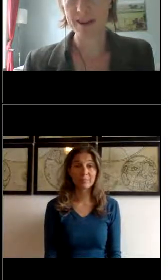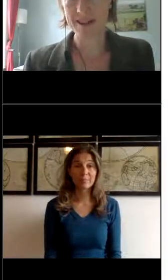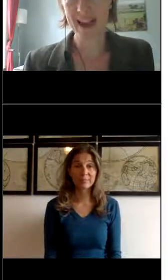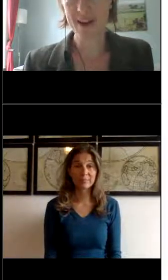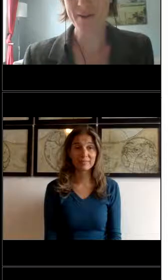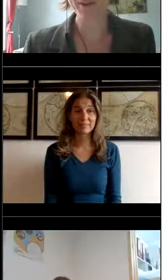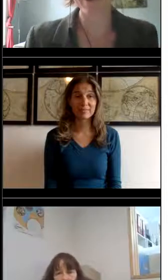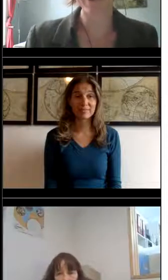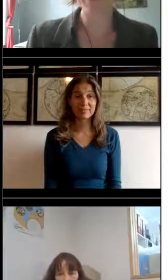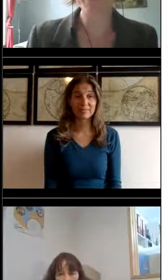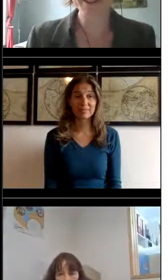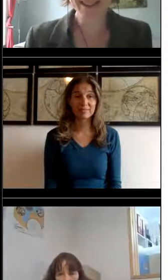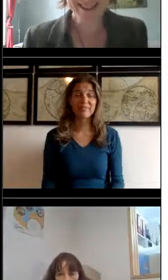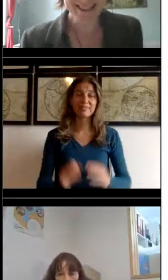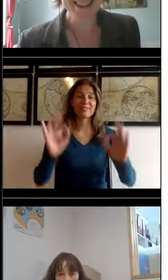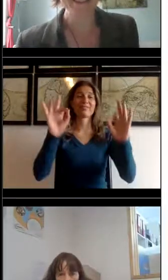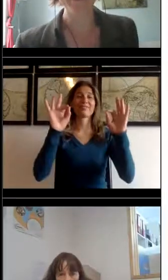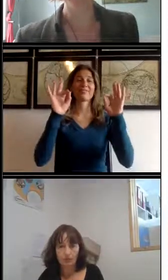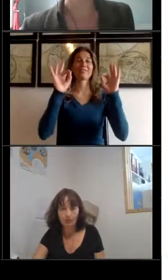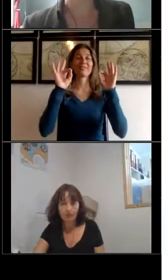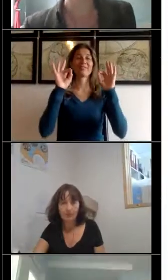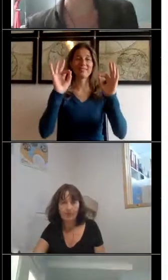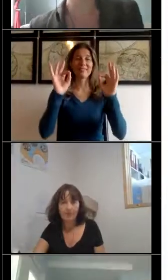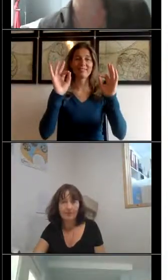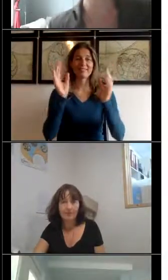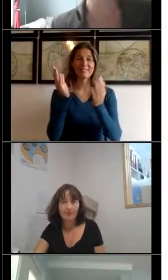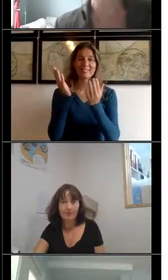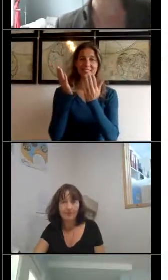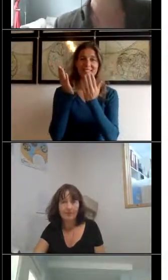Perfect. I have Regina there. Thank you for coming back.